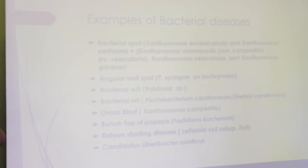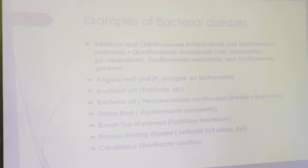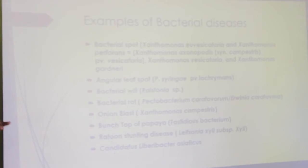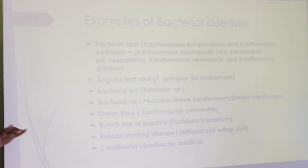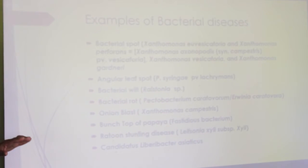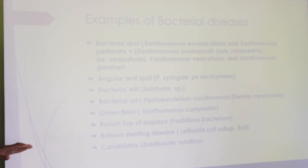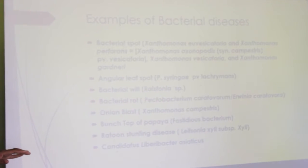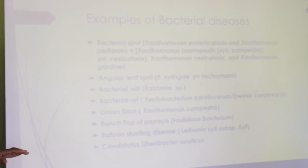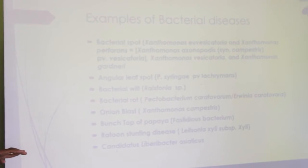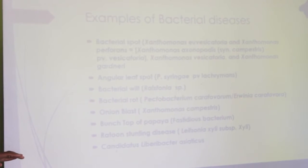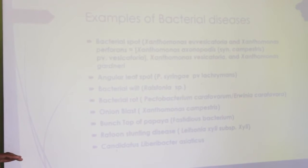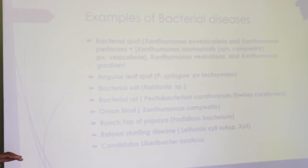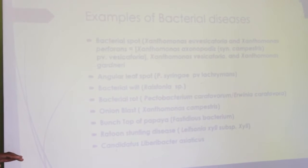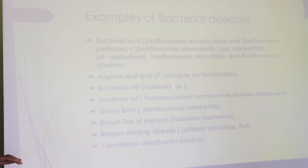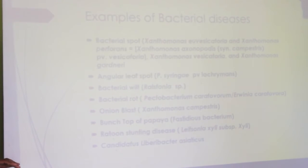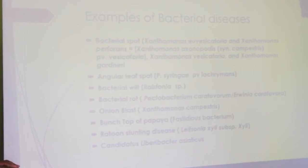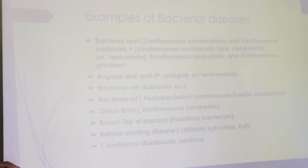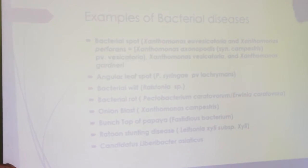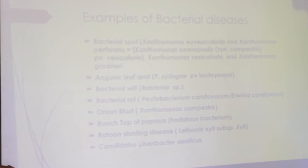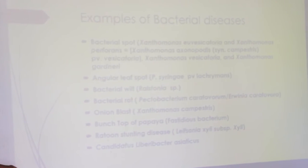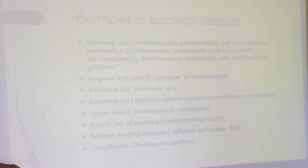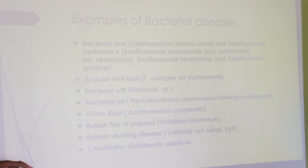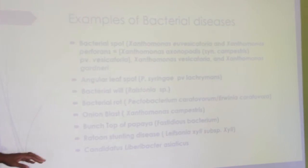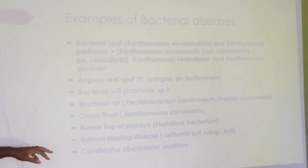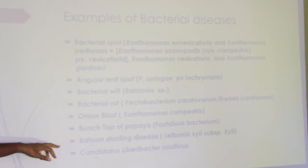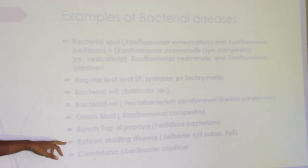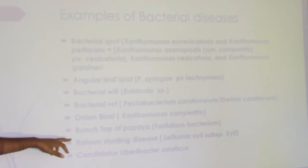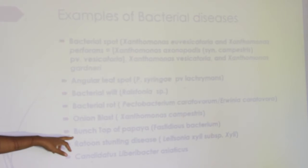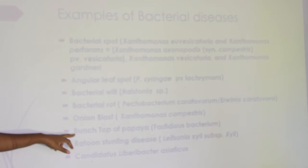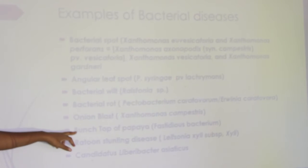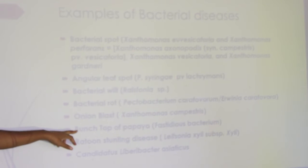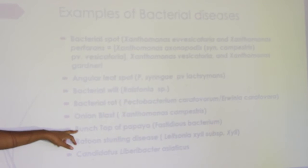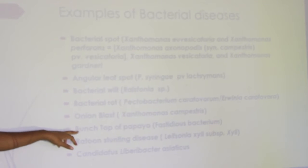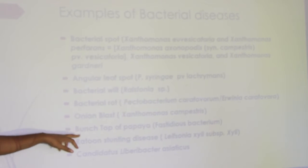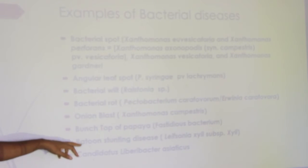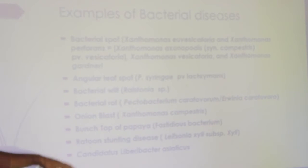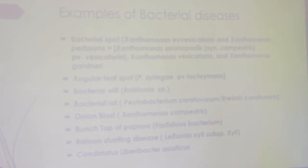right the third one from the end that is important the bunch of top we see are your corporate trains